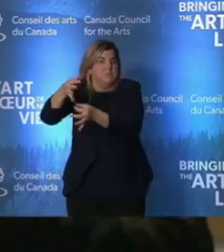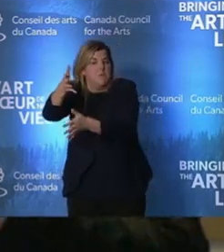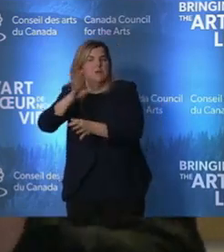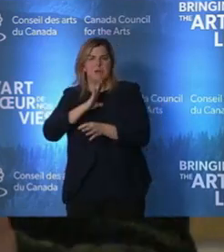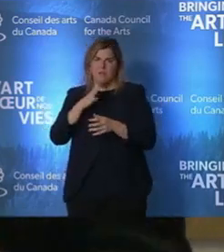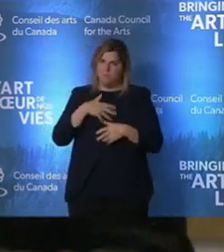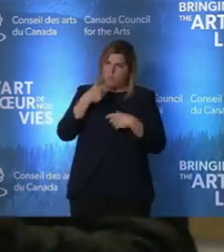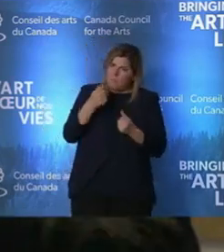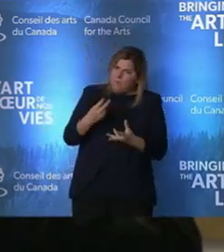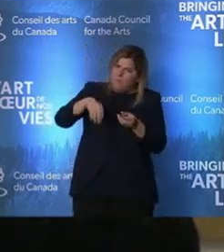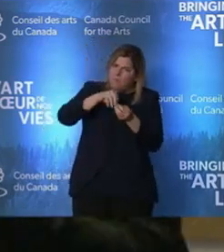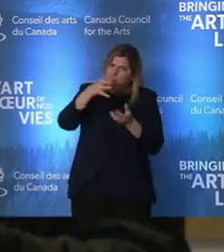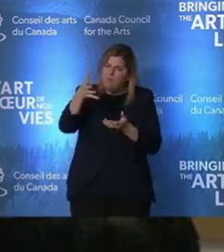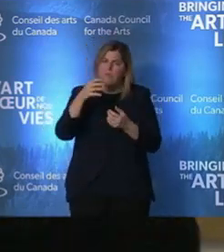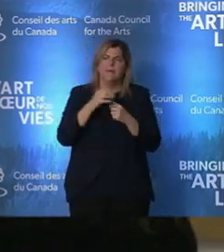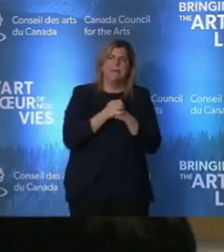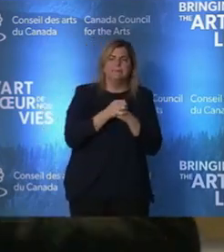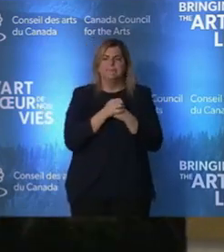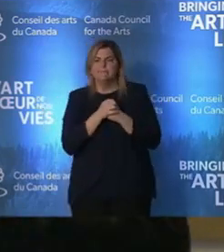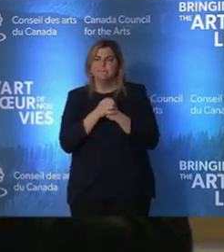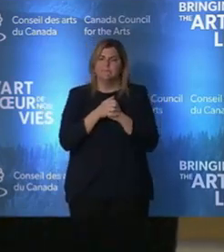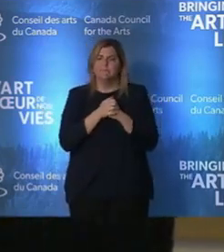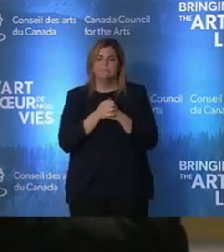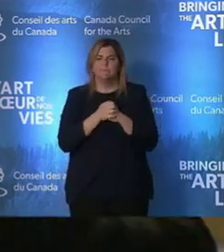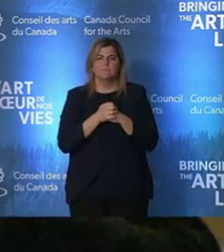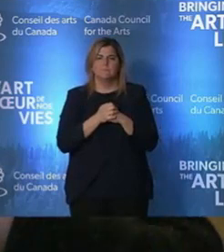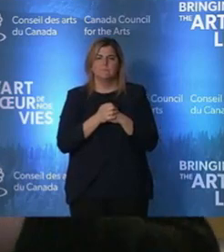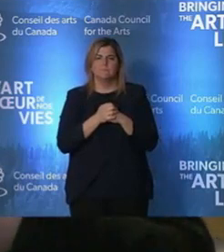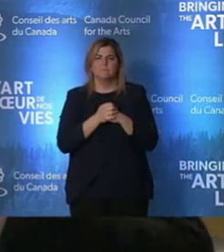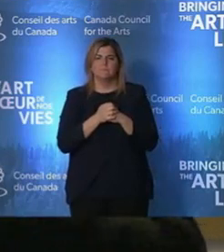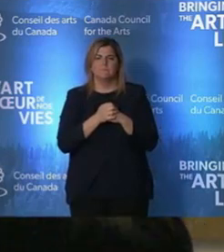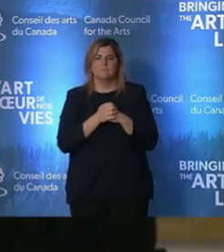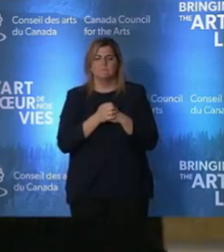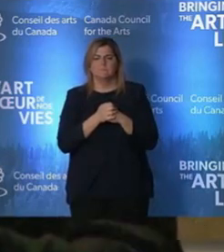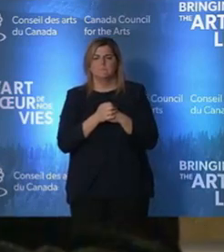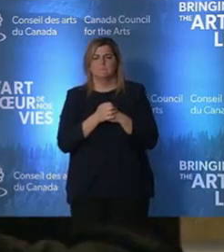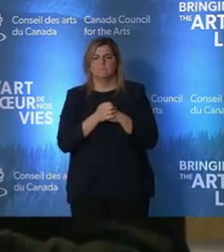I guess, a lively publishing work on the part of not only the Spanish but all the